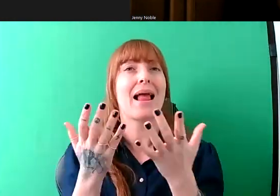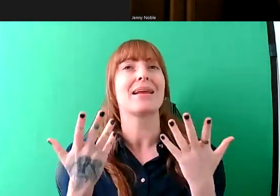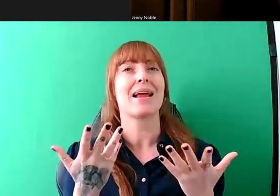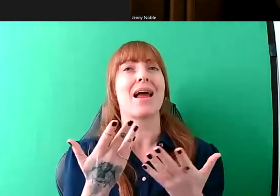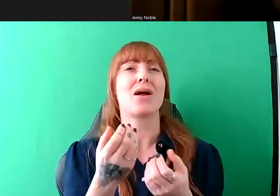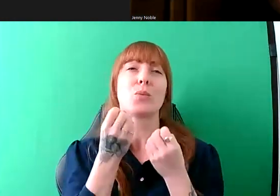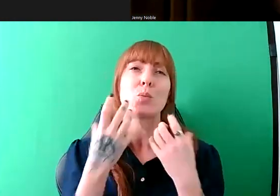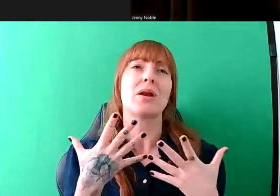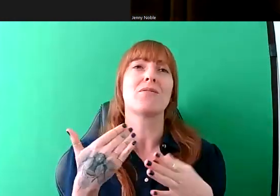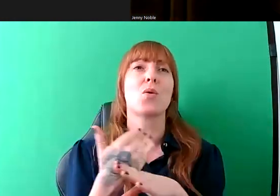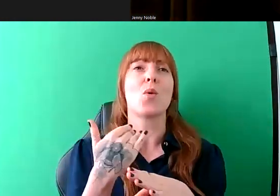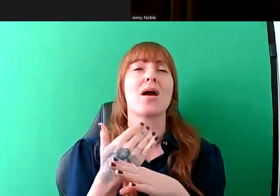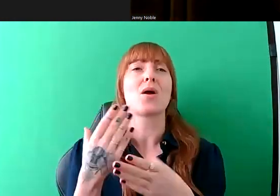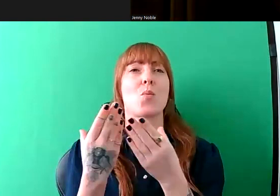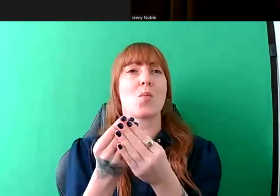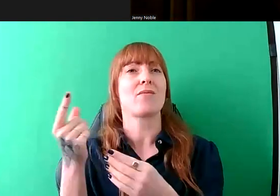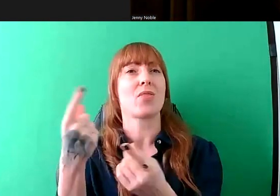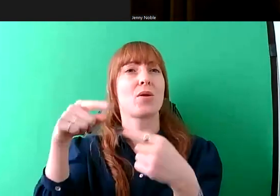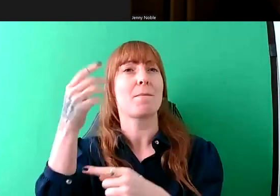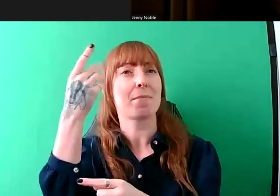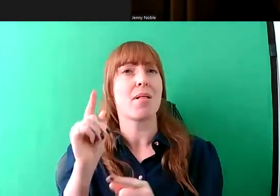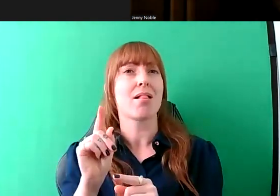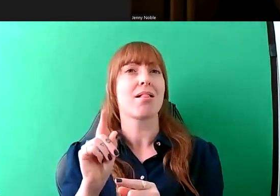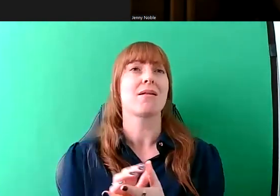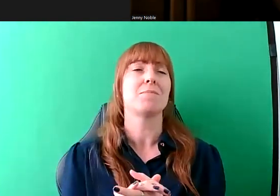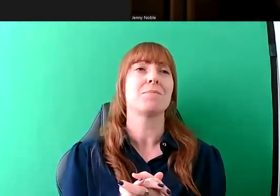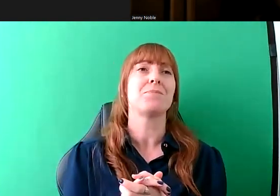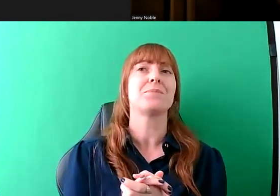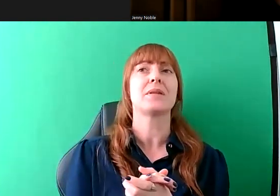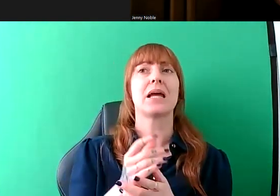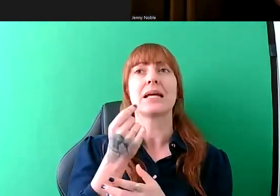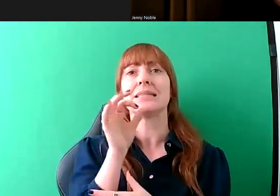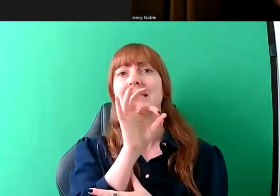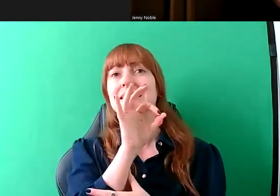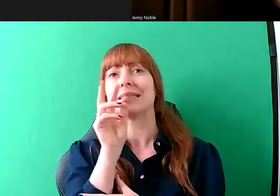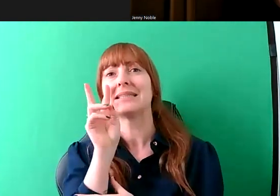Charlotte: That's awesome, thank you. So, I can see a question from Becky in